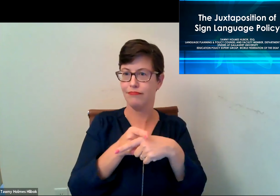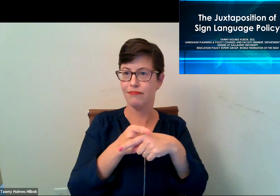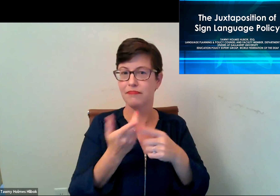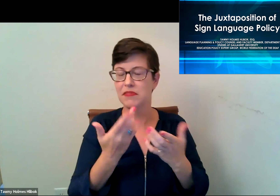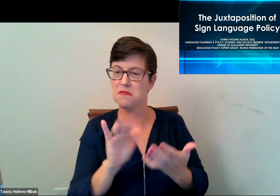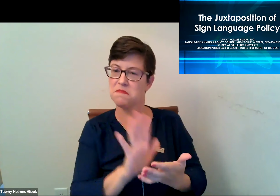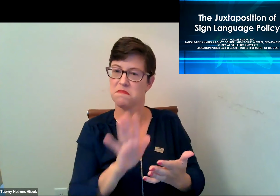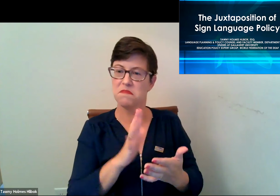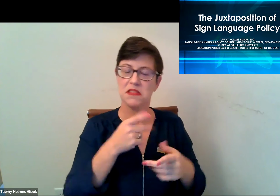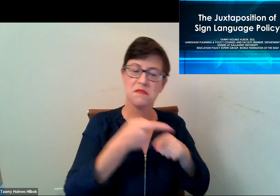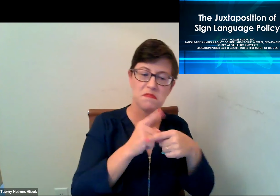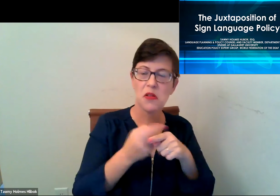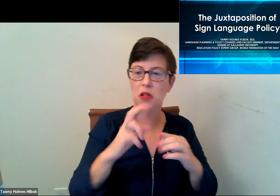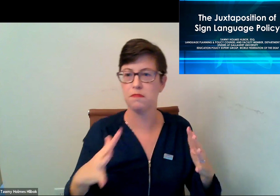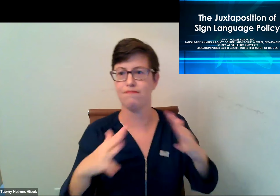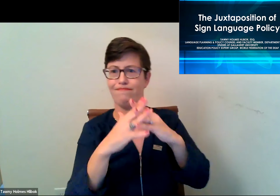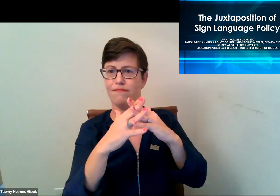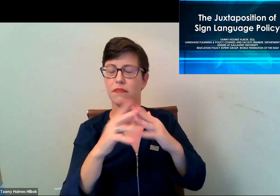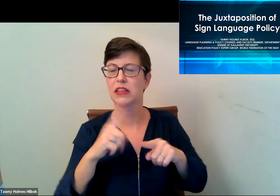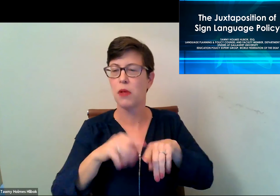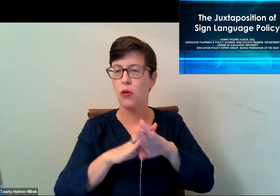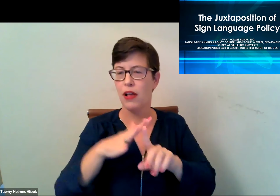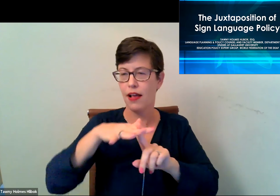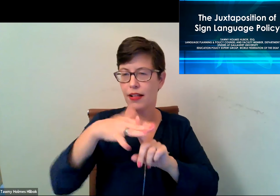The sign that i'll be using to demonstrate many areas of conflict.